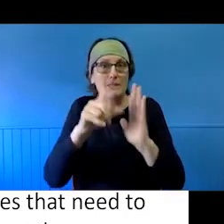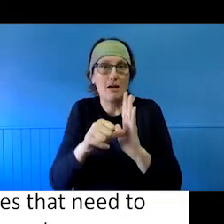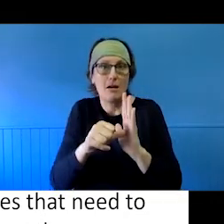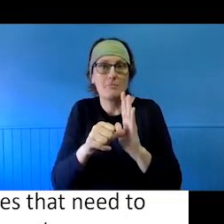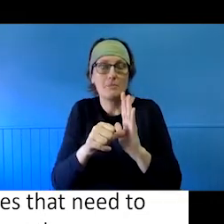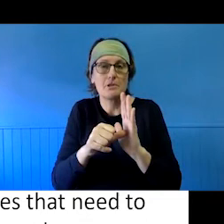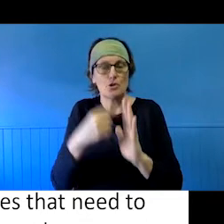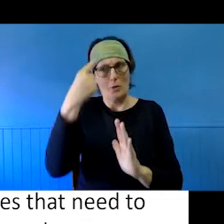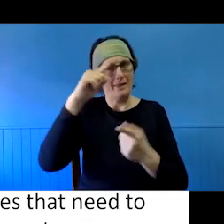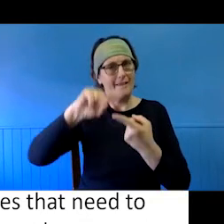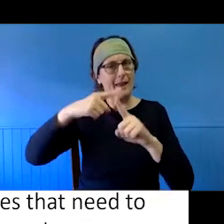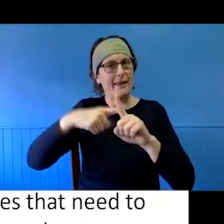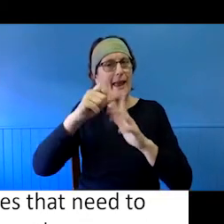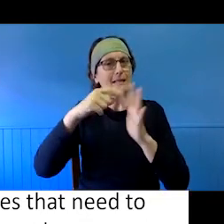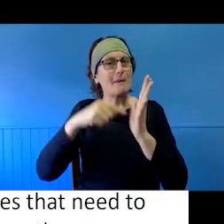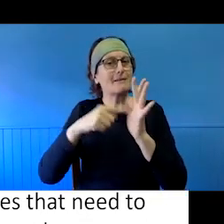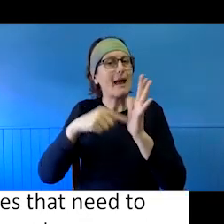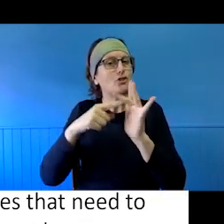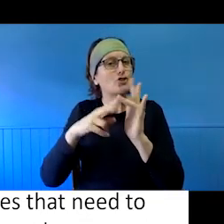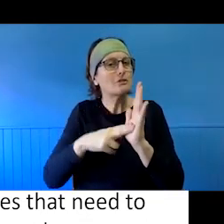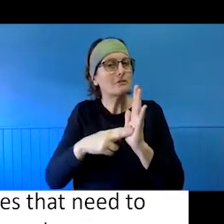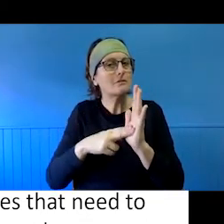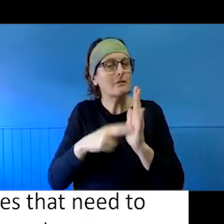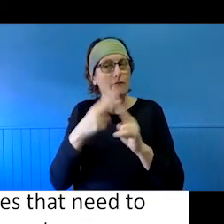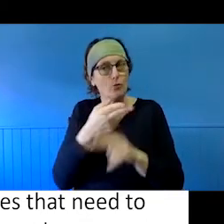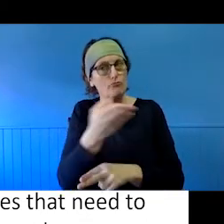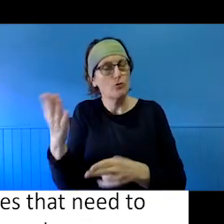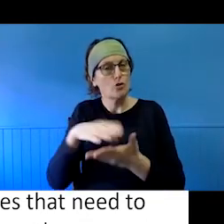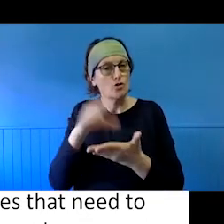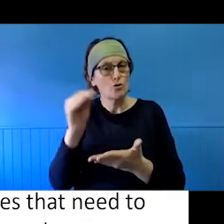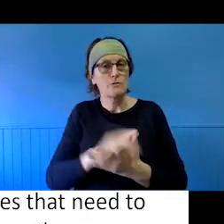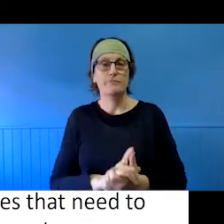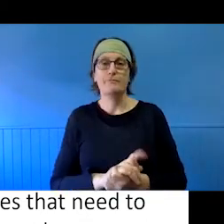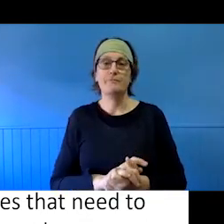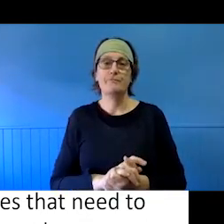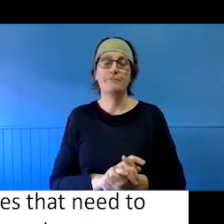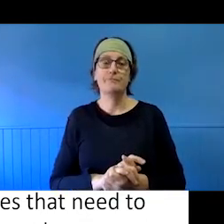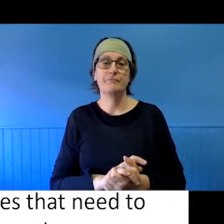That's speaking to the expectations, structuring expectations for students. Looking at what are the